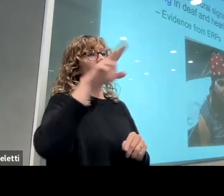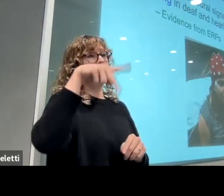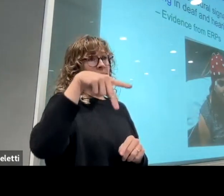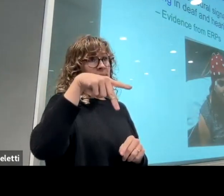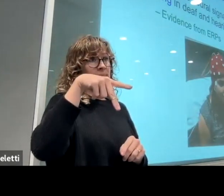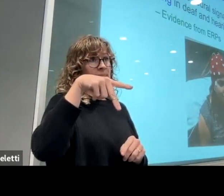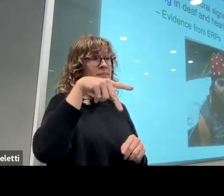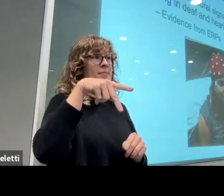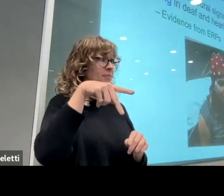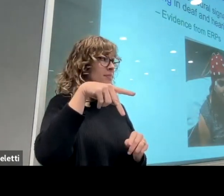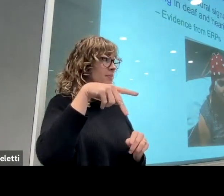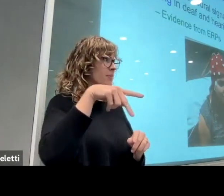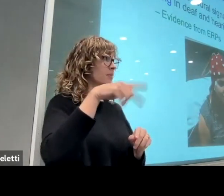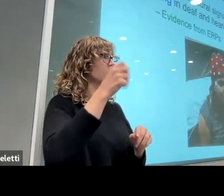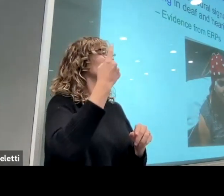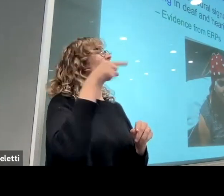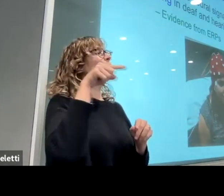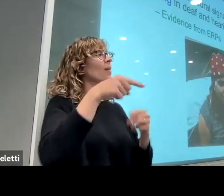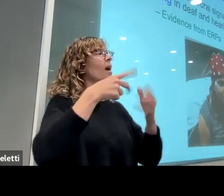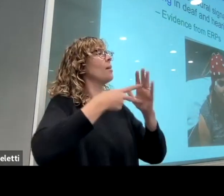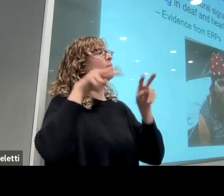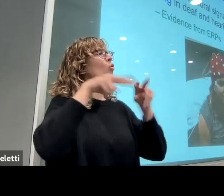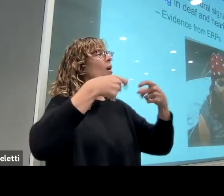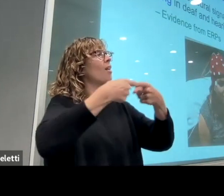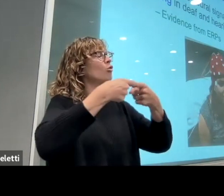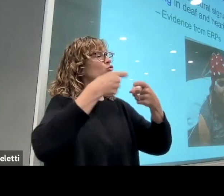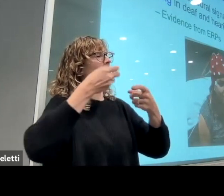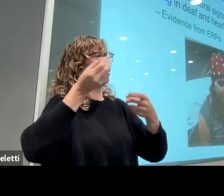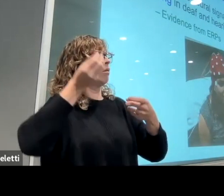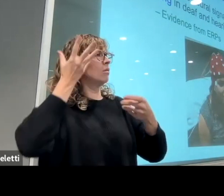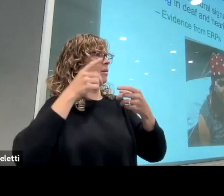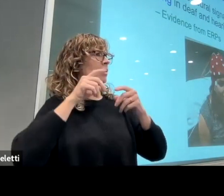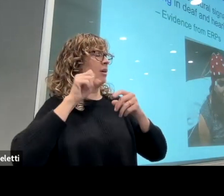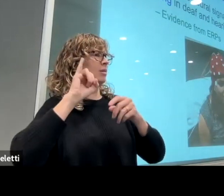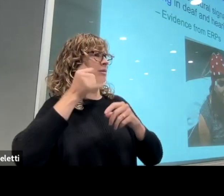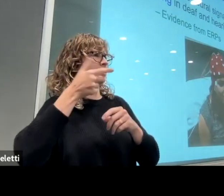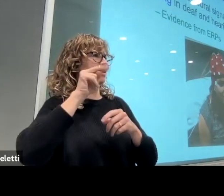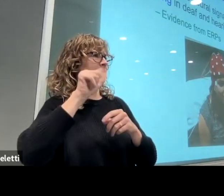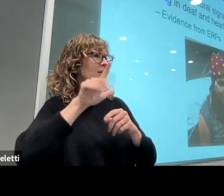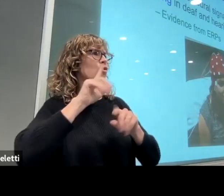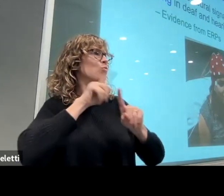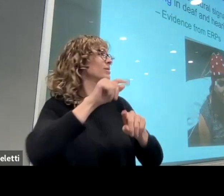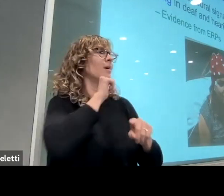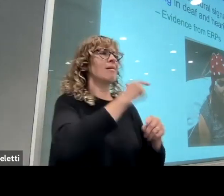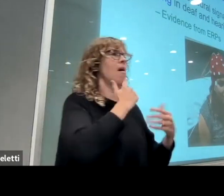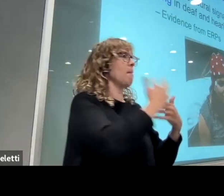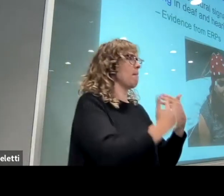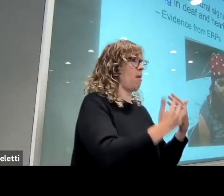And we're going to focus um on one particular component of the erp signal called the N one seventy.